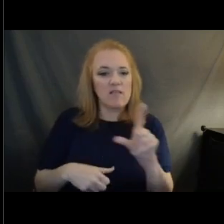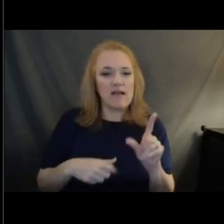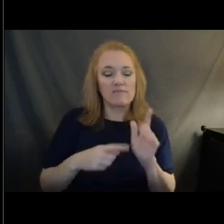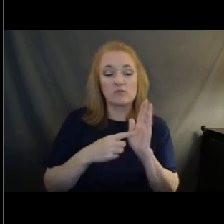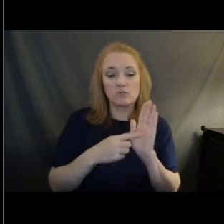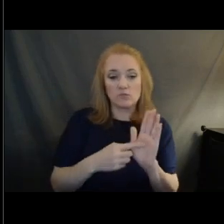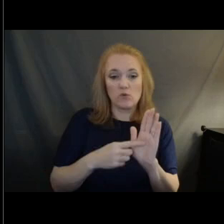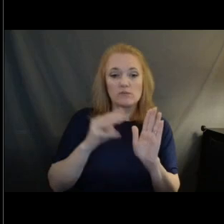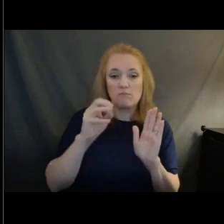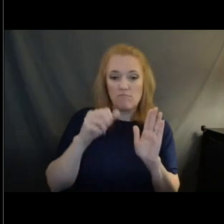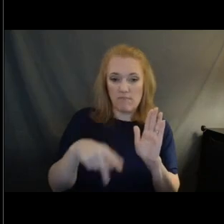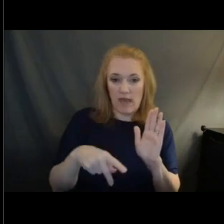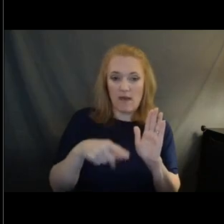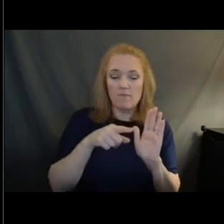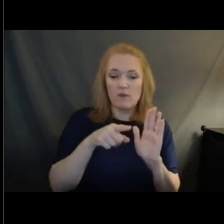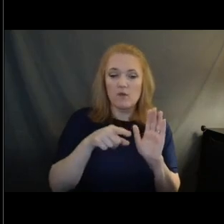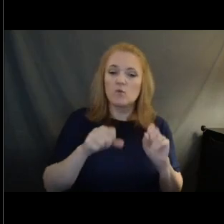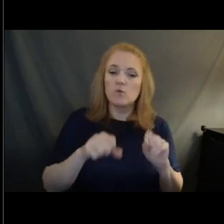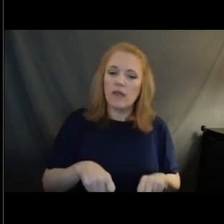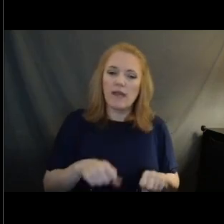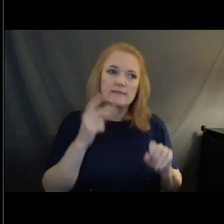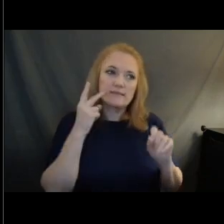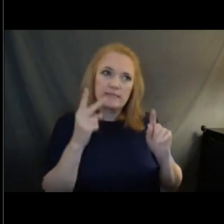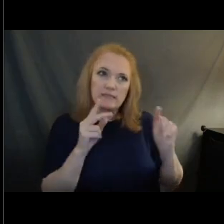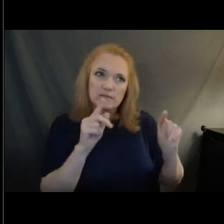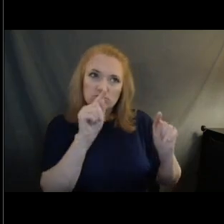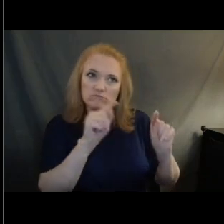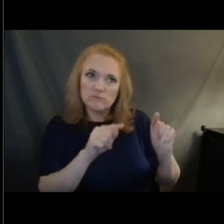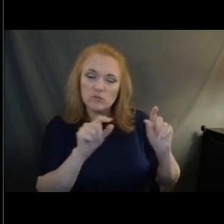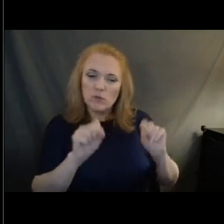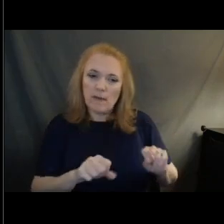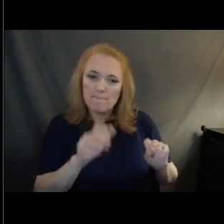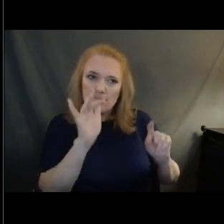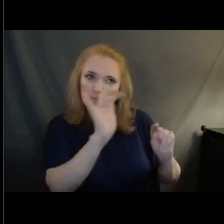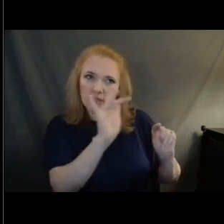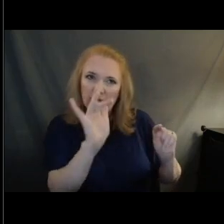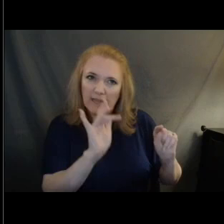GUI interface of the different hazards that one can select. These are released daily,